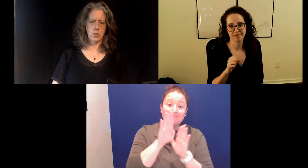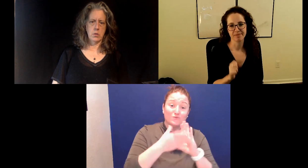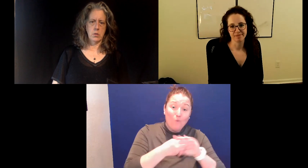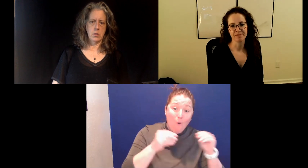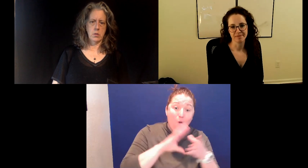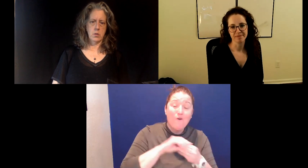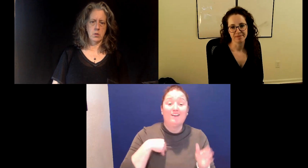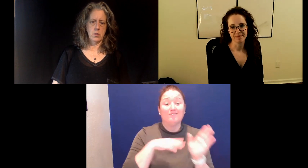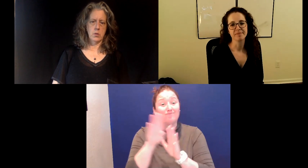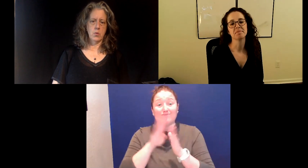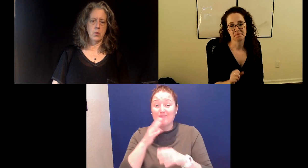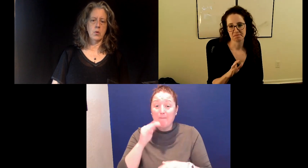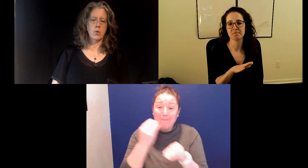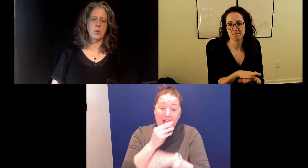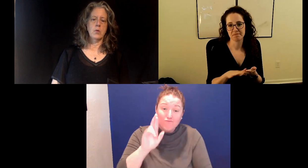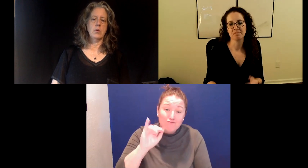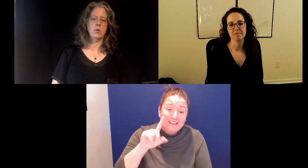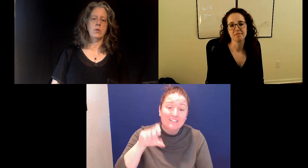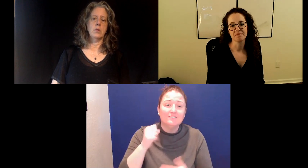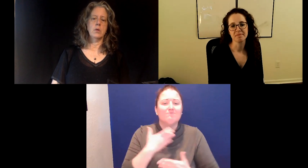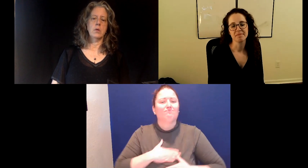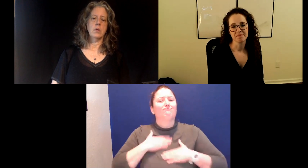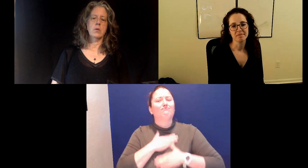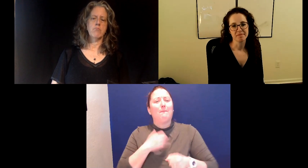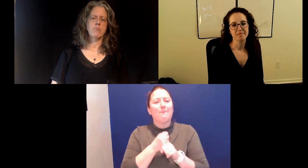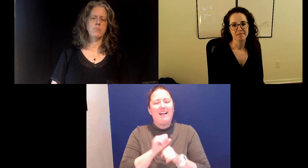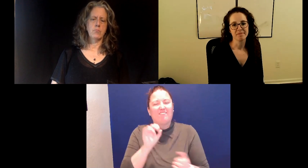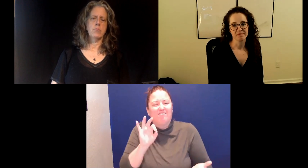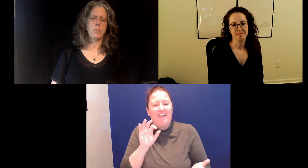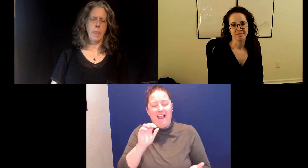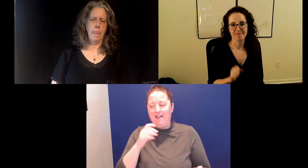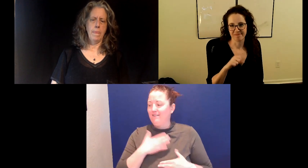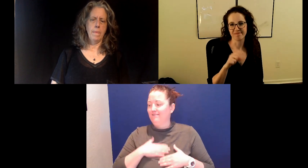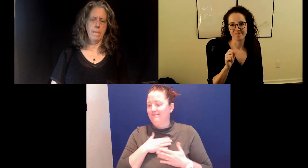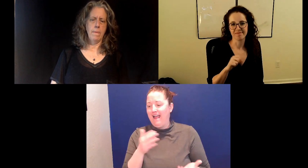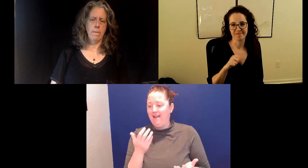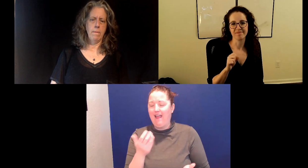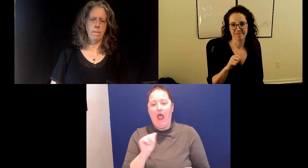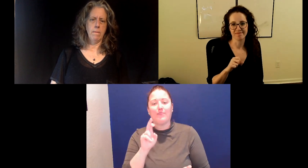the point and be you know if you want to develop it through a story or or make it something um